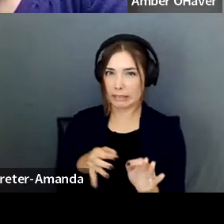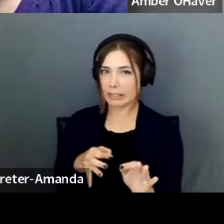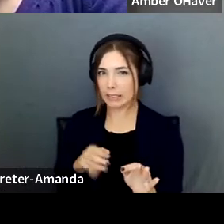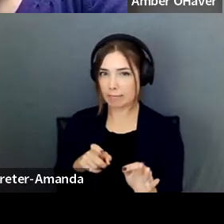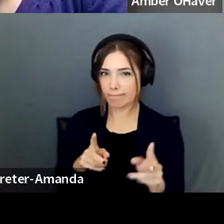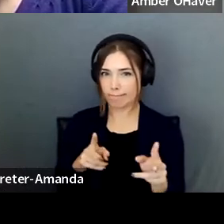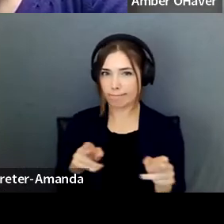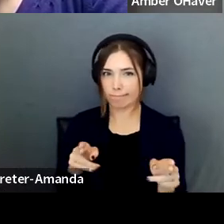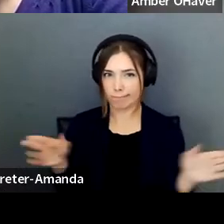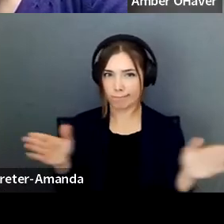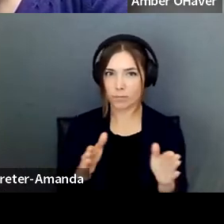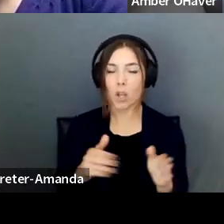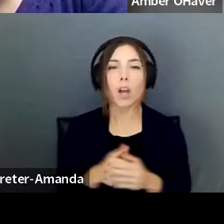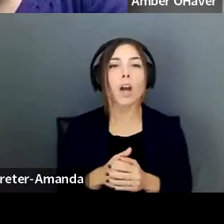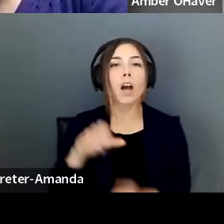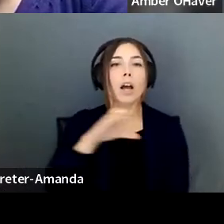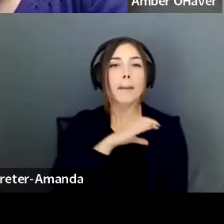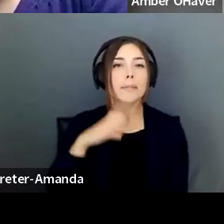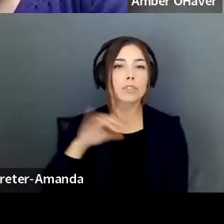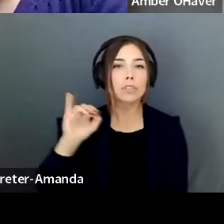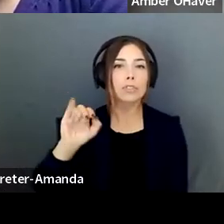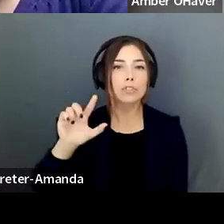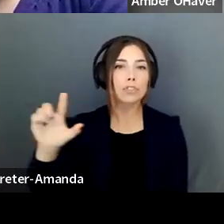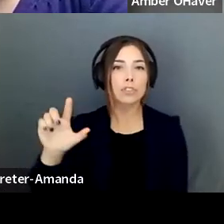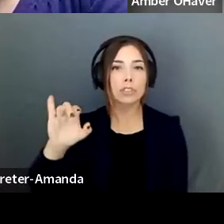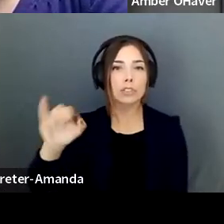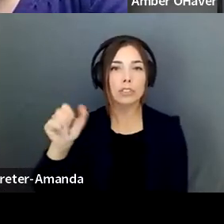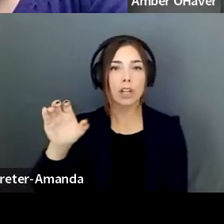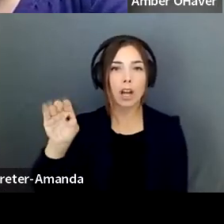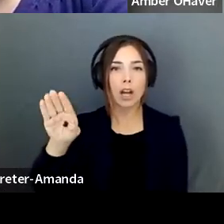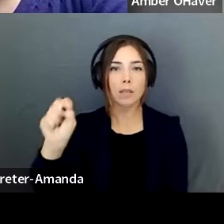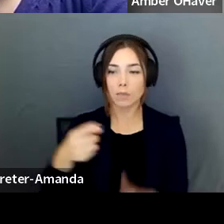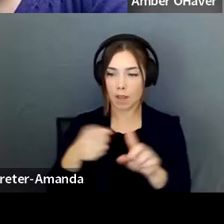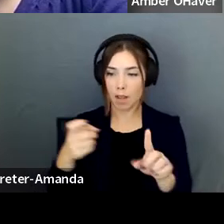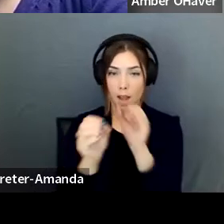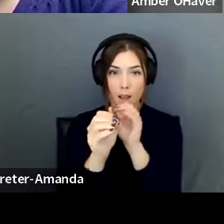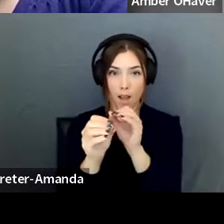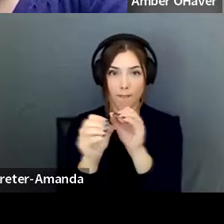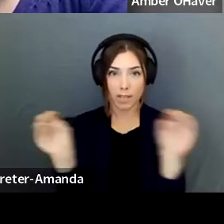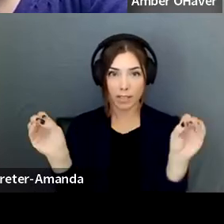We do have commissioner Jill Jacobs from the office of independent living programs with us.